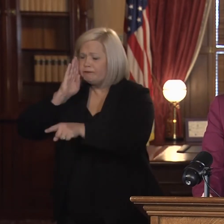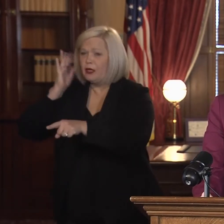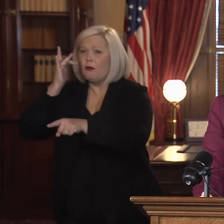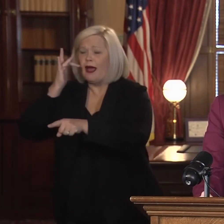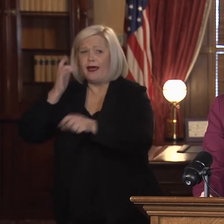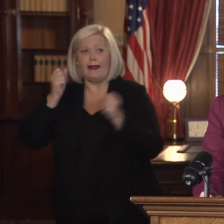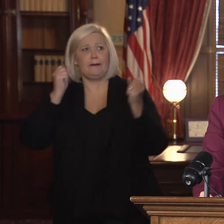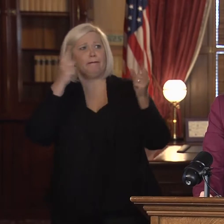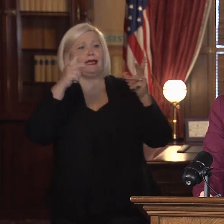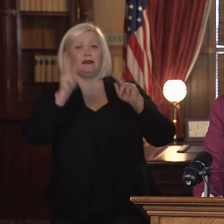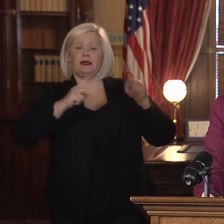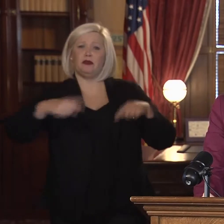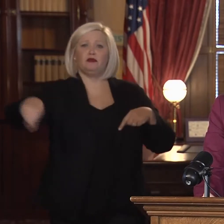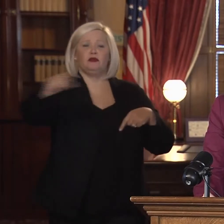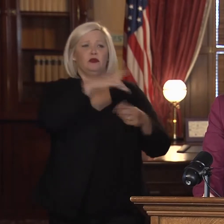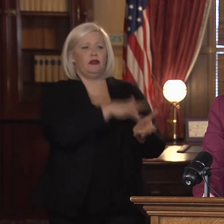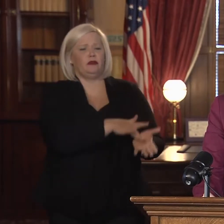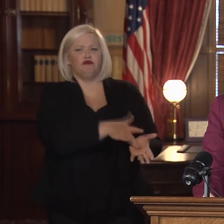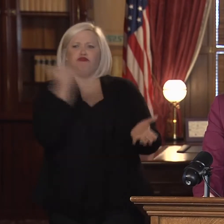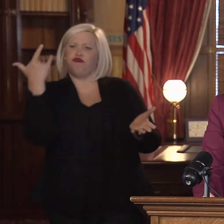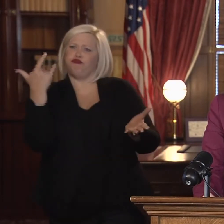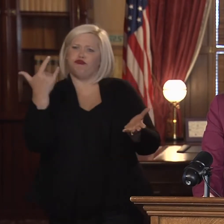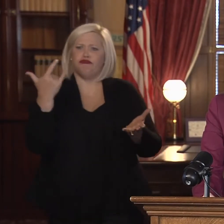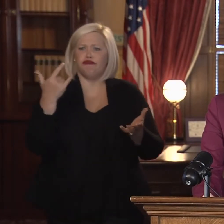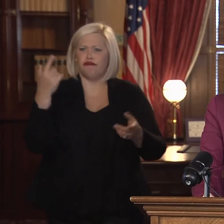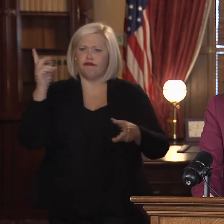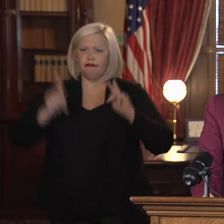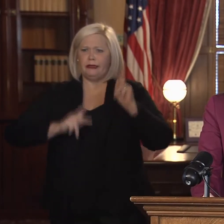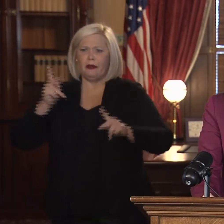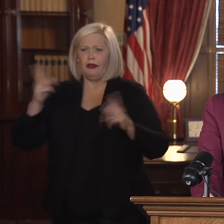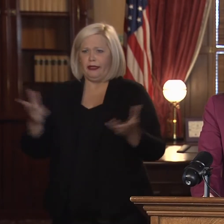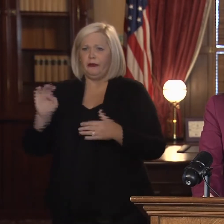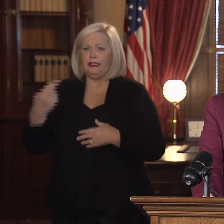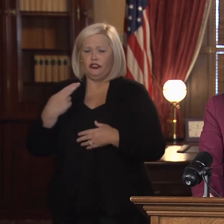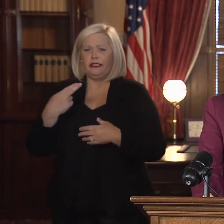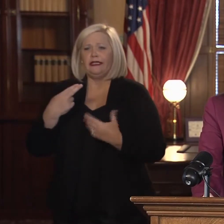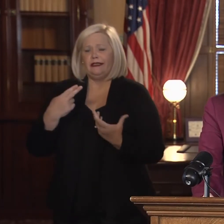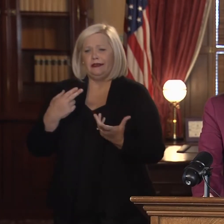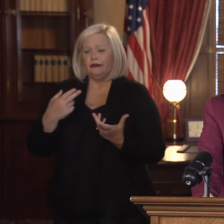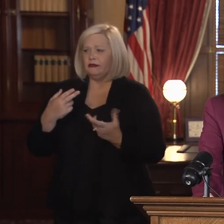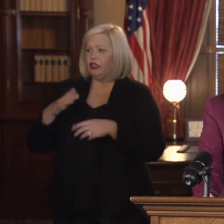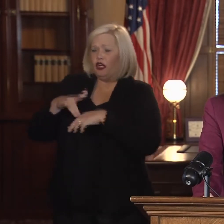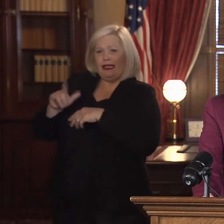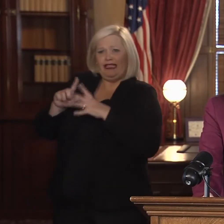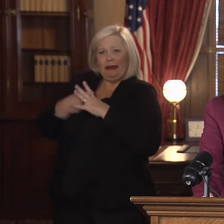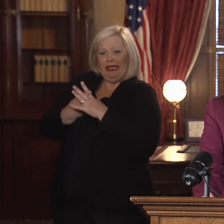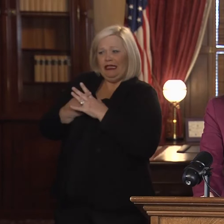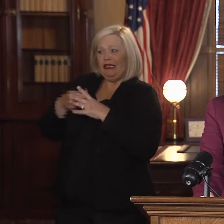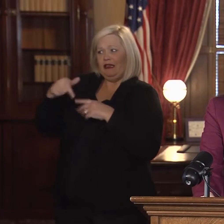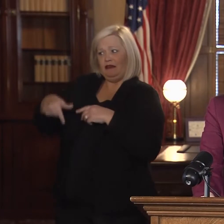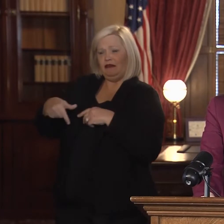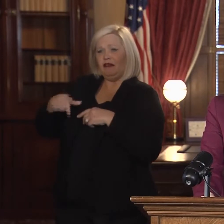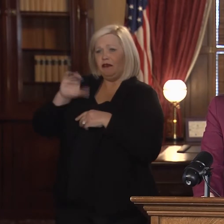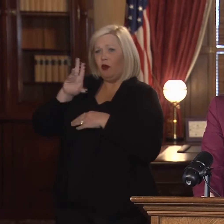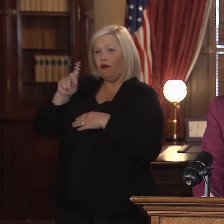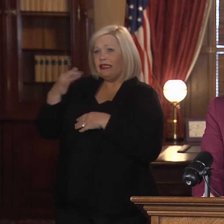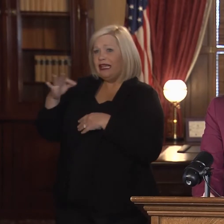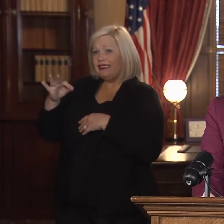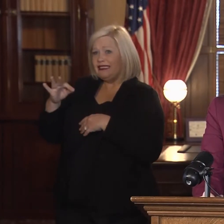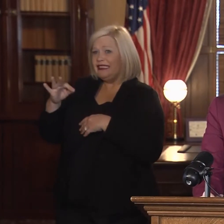THROUGHOUT THIS AS BAD ACTORS HAVE USED THIS PUBLIC HEALTH CRISIS TO TAKE FULL ADVANTAGE OF CUSTOMERS' FEARS AND CONSUMERS'